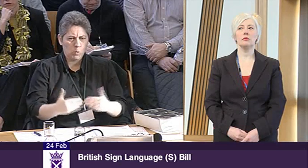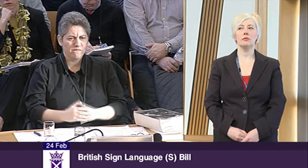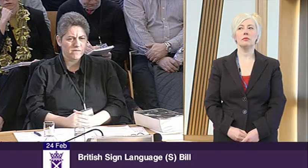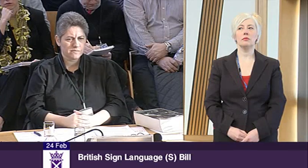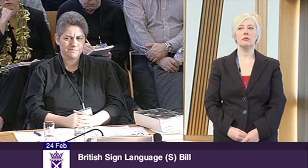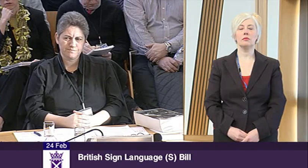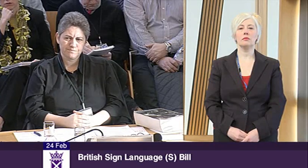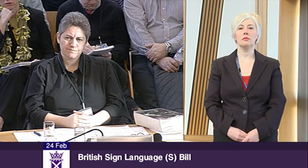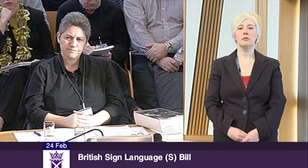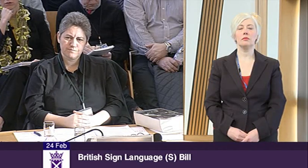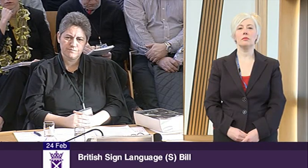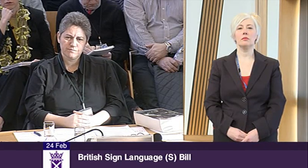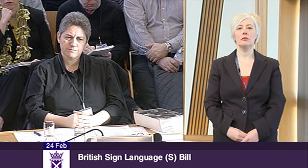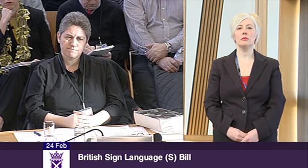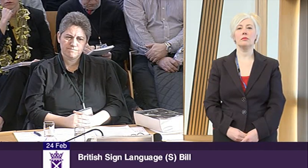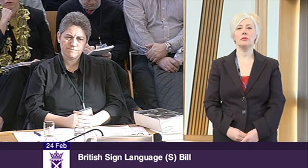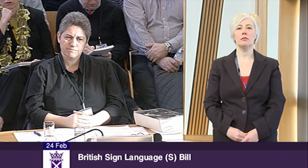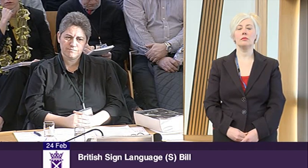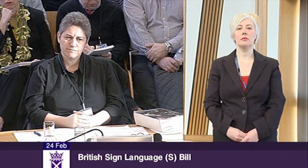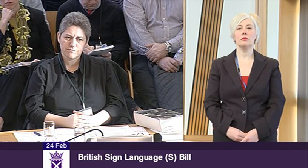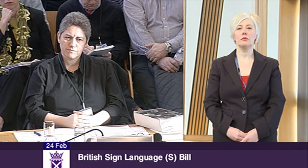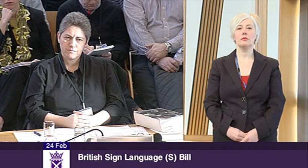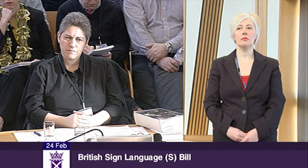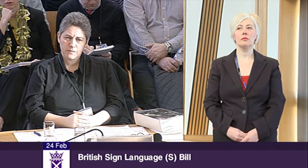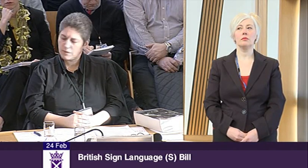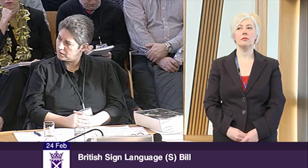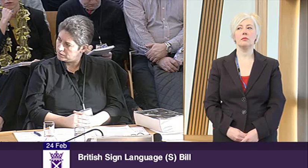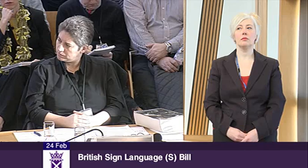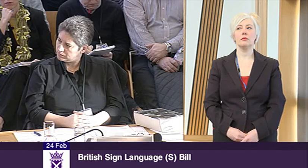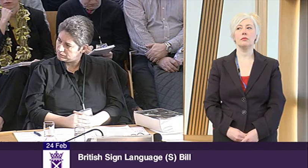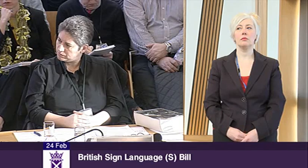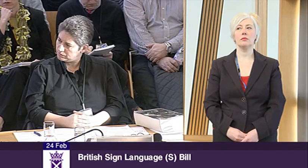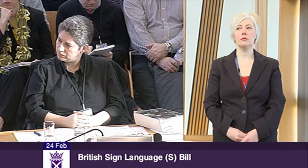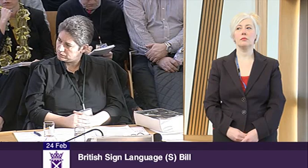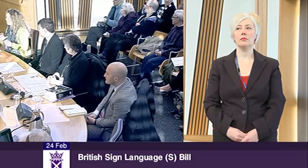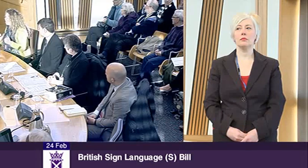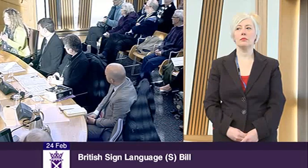is important. The community has a very positive attitude to the bill and we want to move forward.